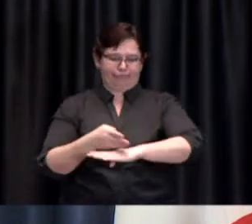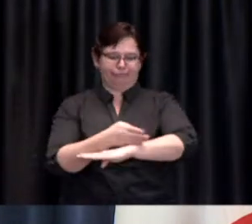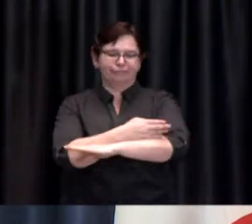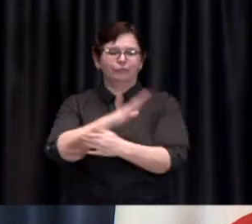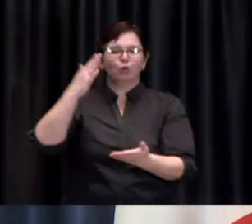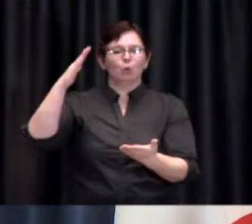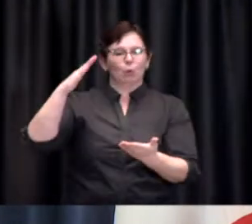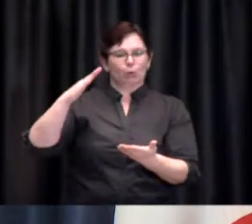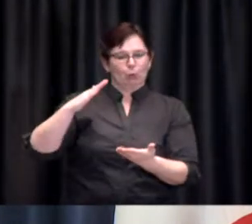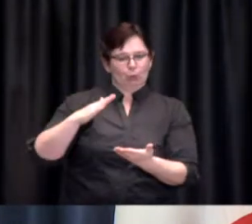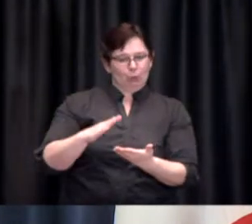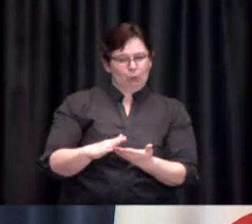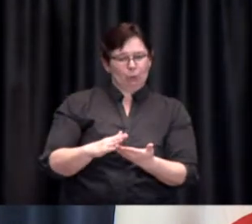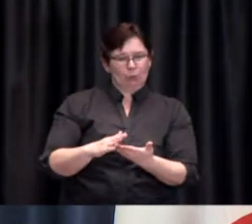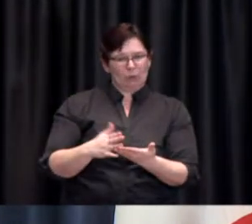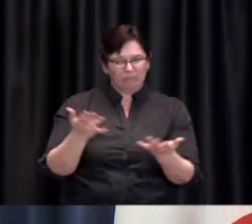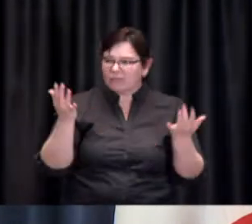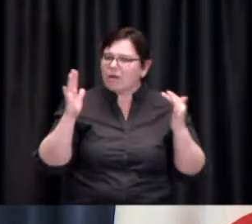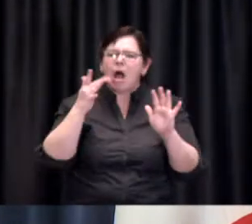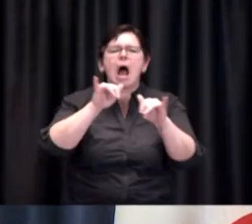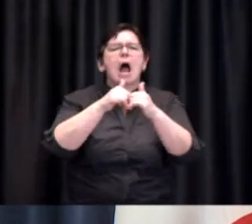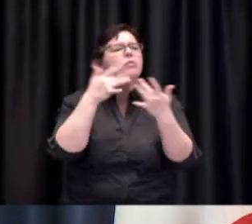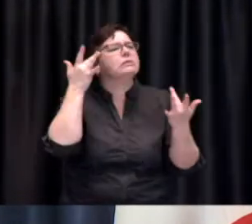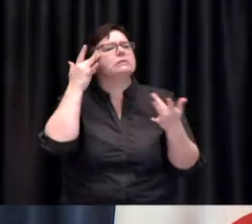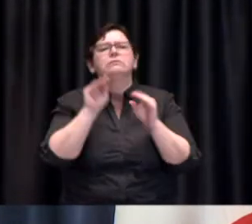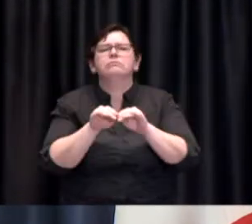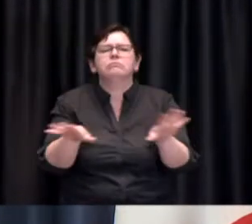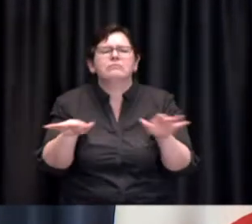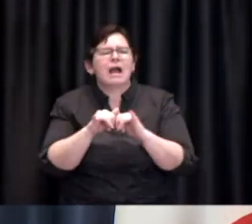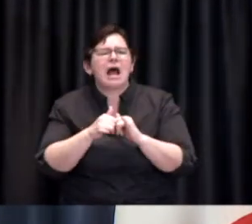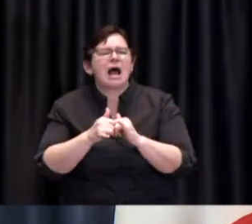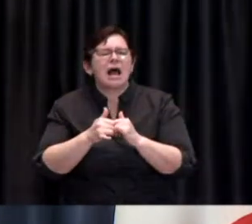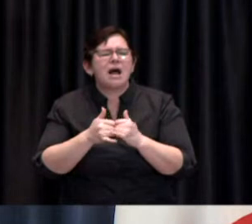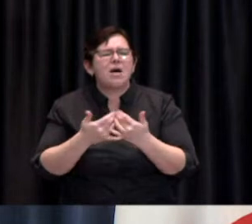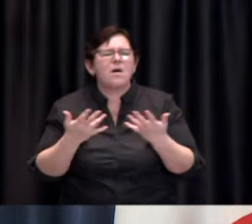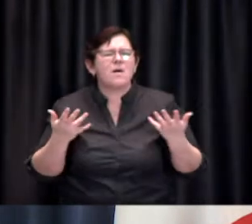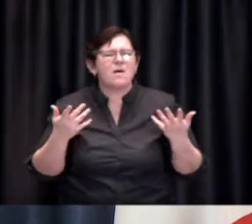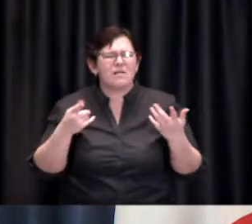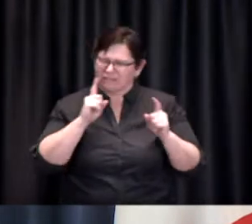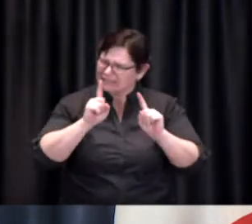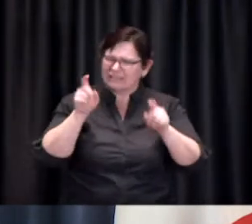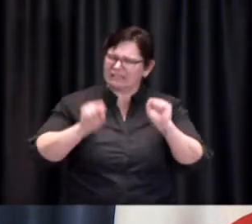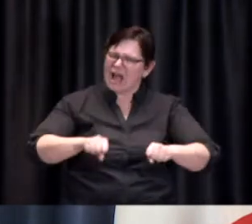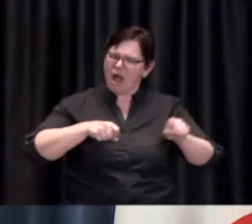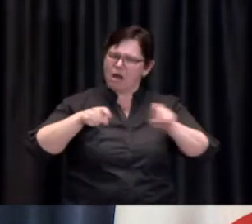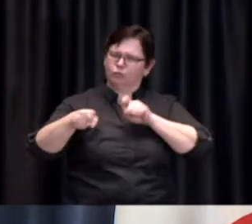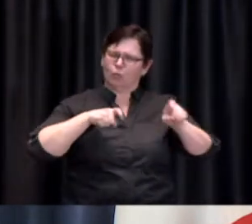and we know that we do control much of that so I would encourage people to continue to follow those